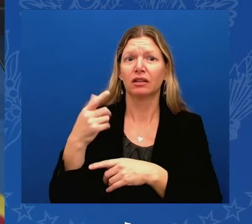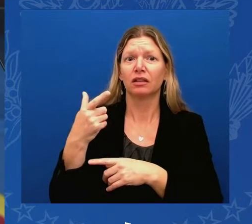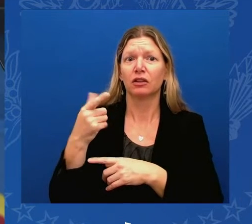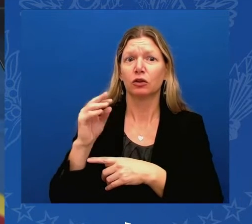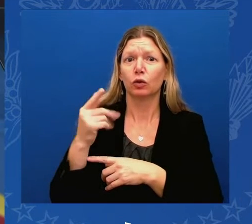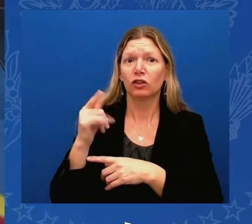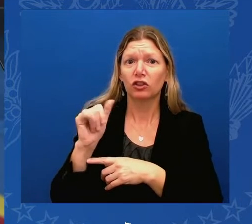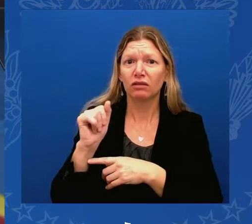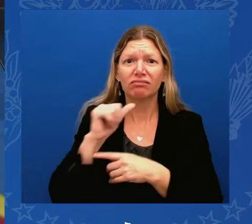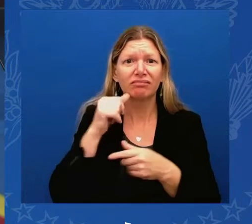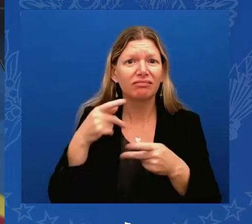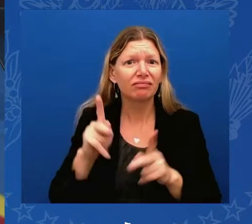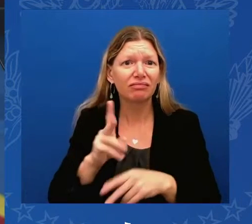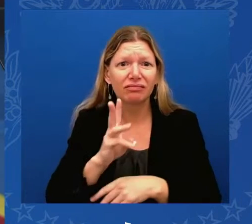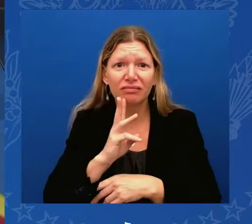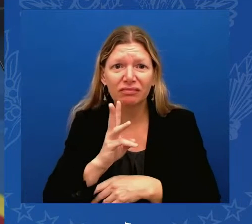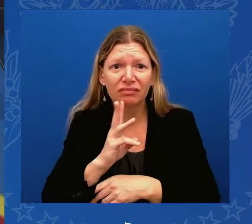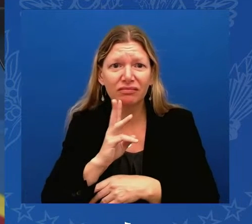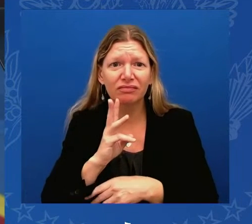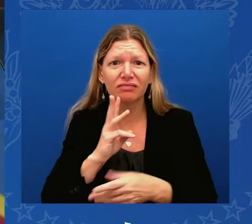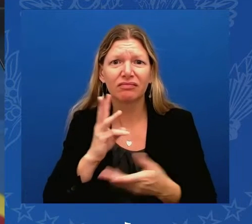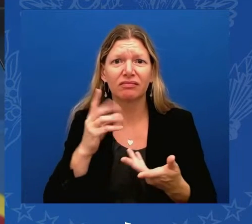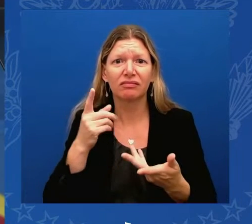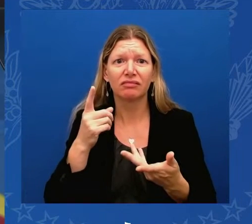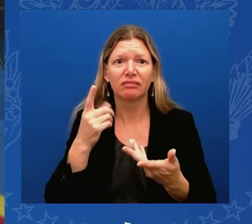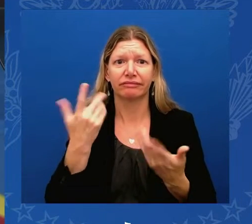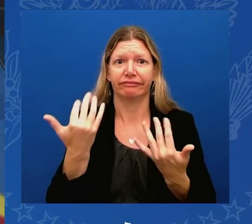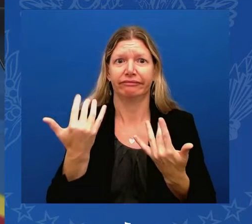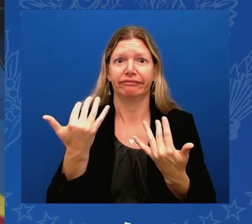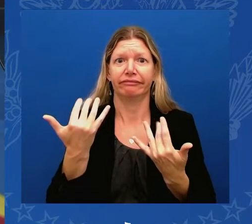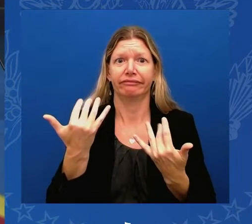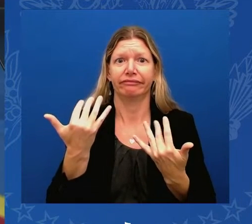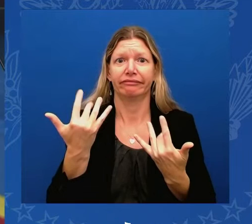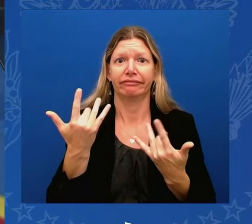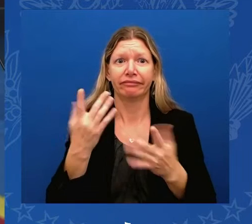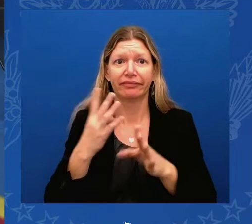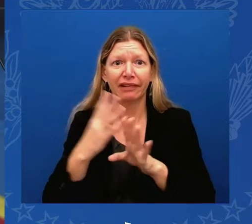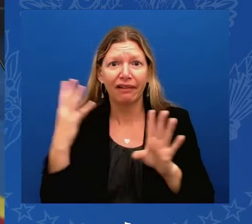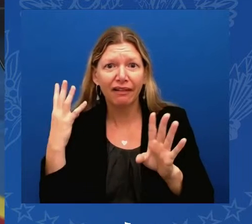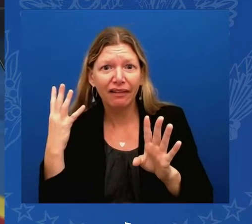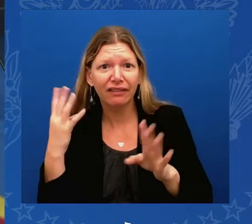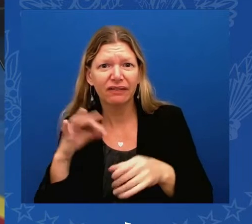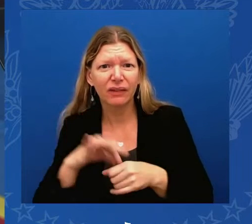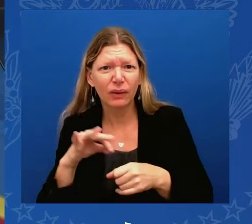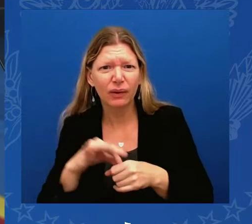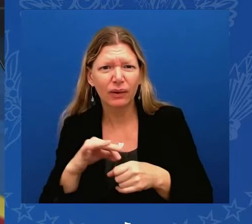What in the hell is that all about? I'm serious. Think about it.